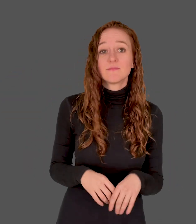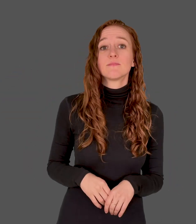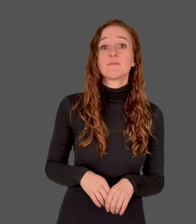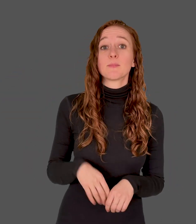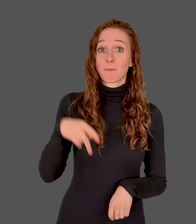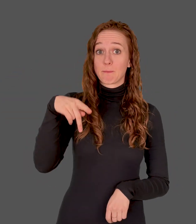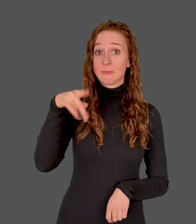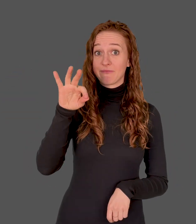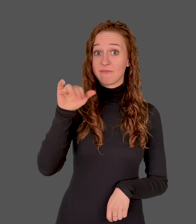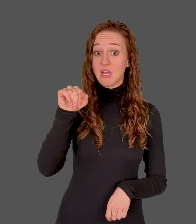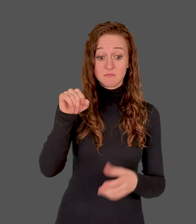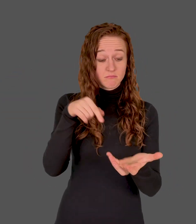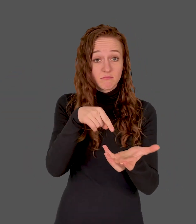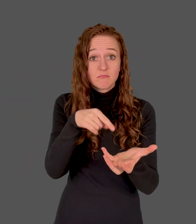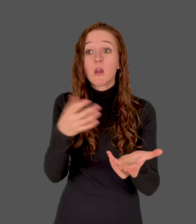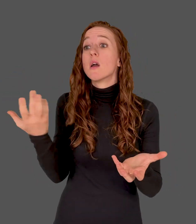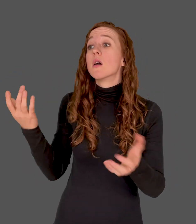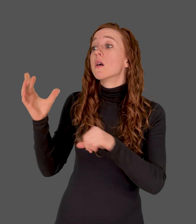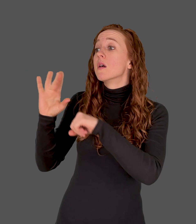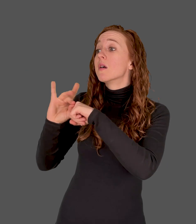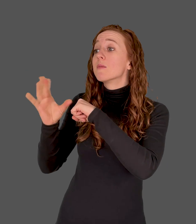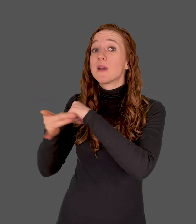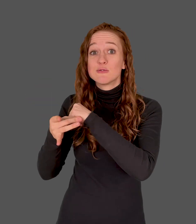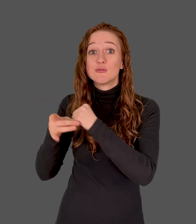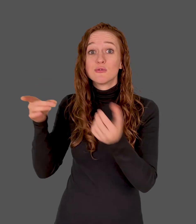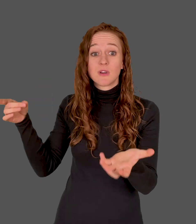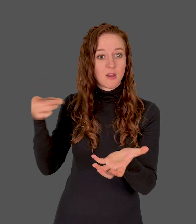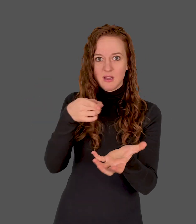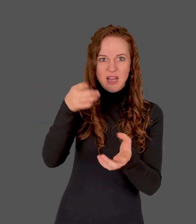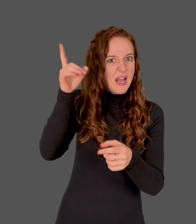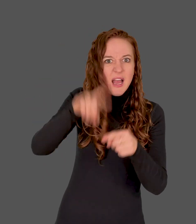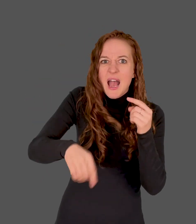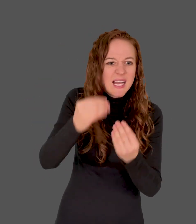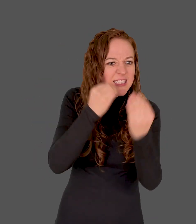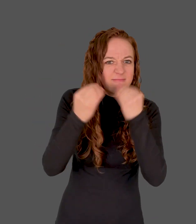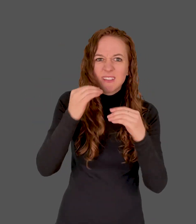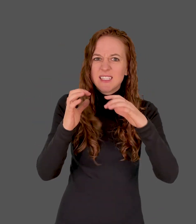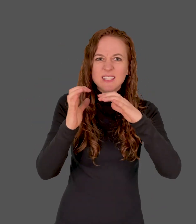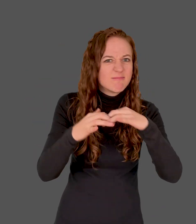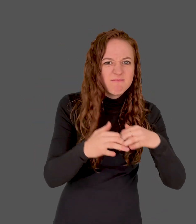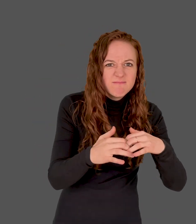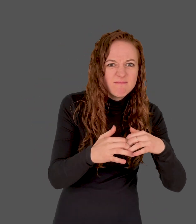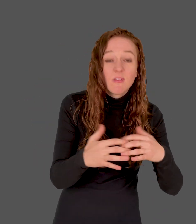Bacteria can’t eat them;